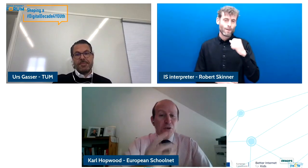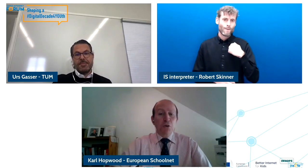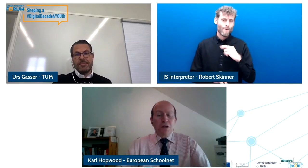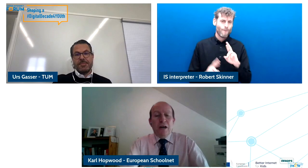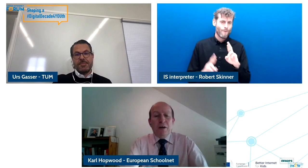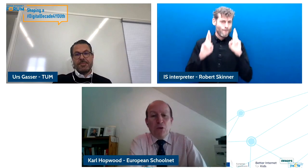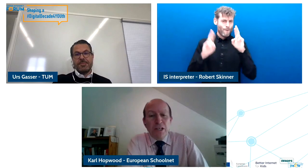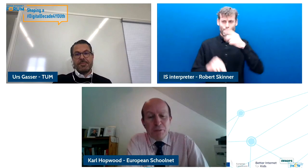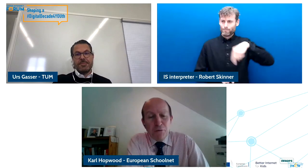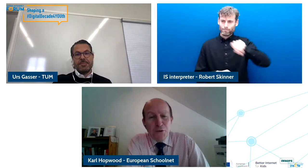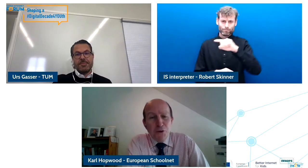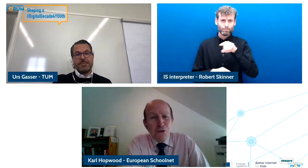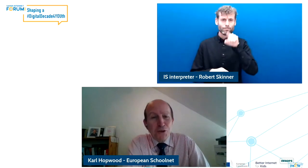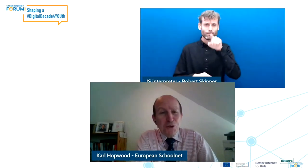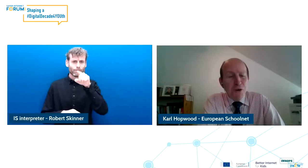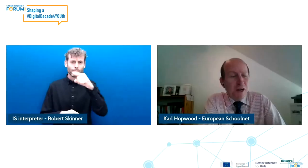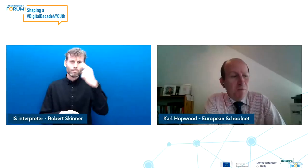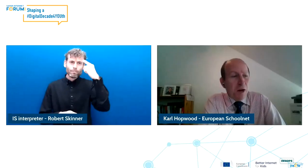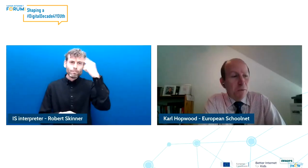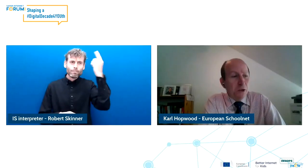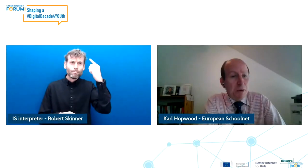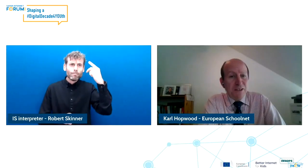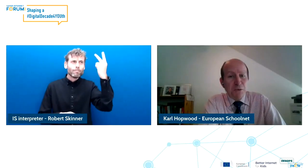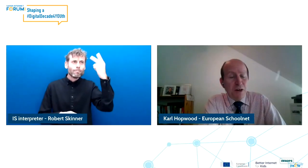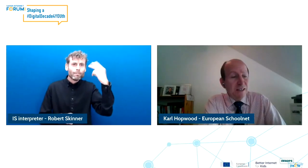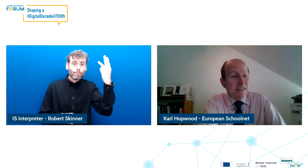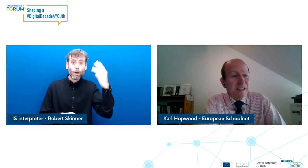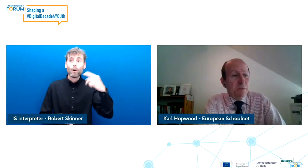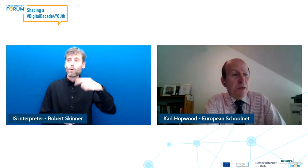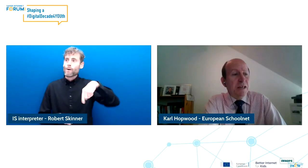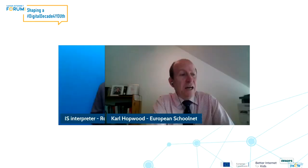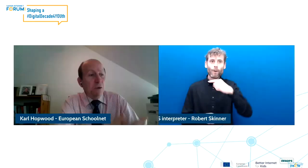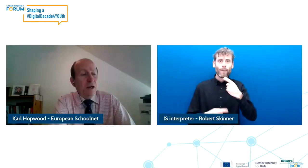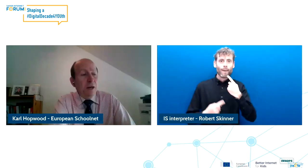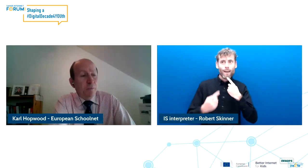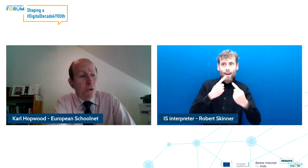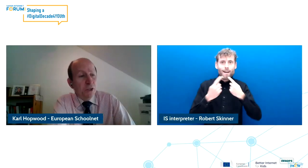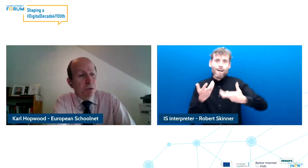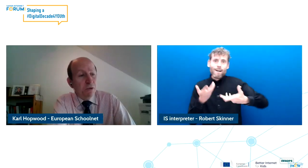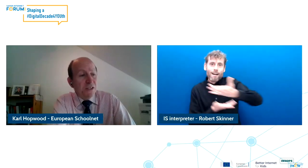So colleagues without further ado I'm going to pass to our second speaker now